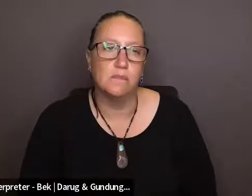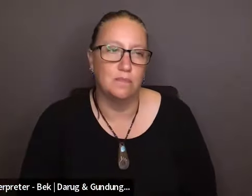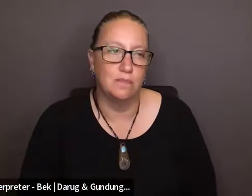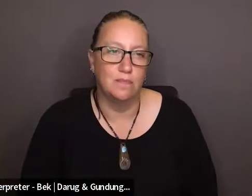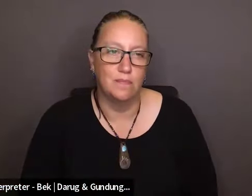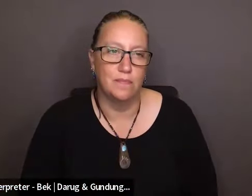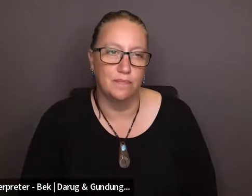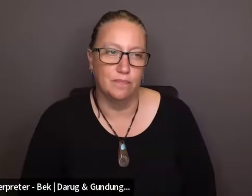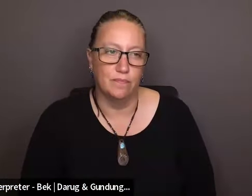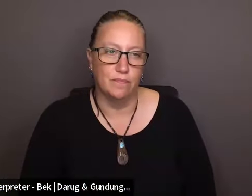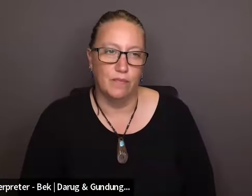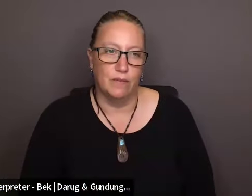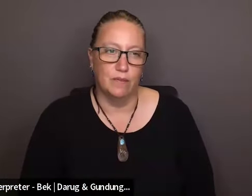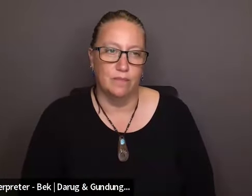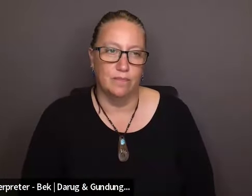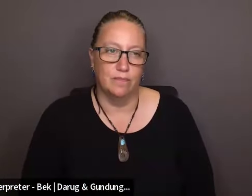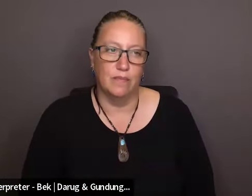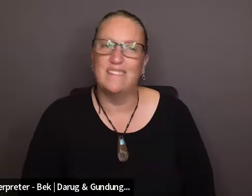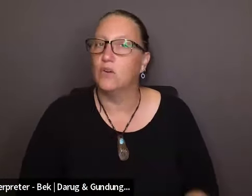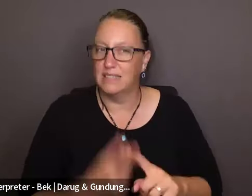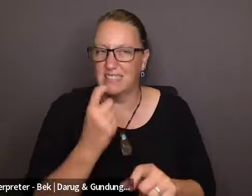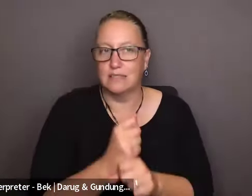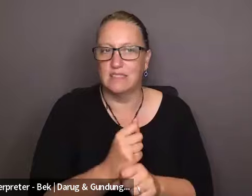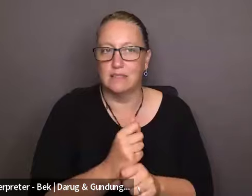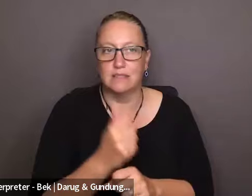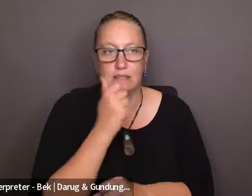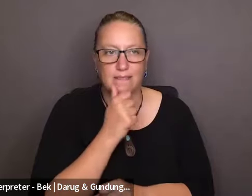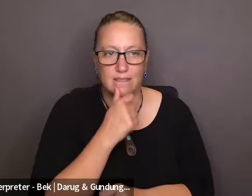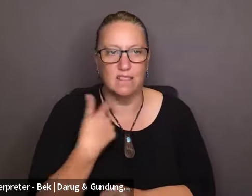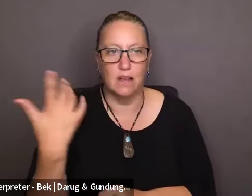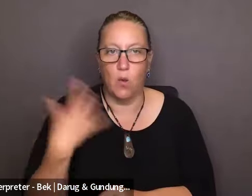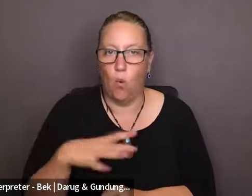a disconnect between the research question and the